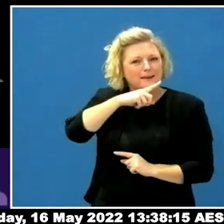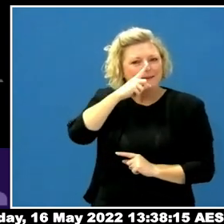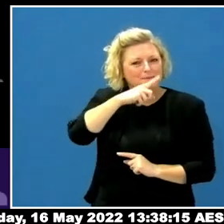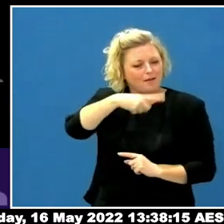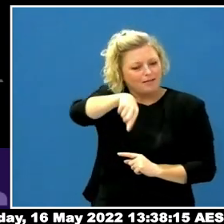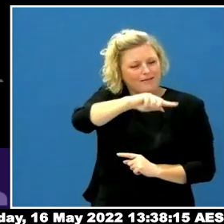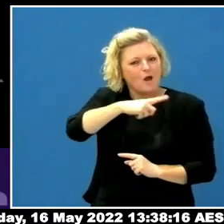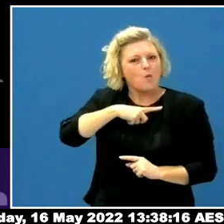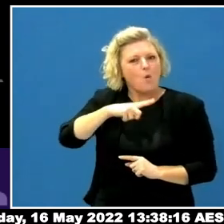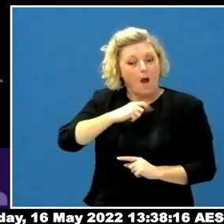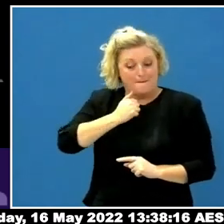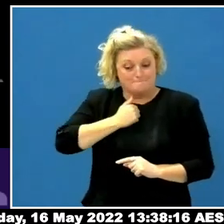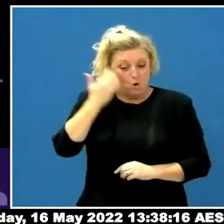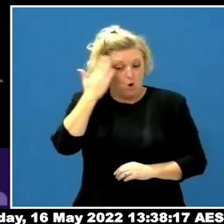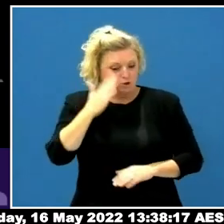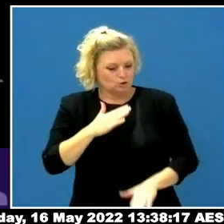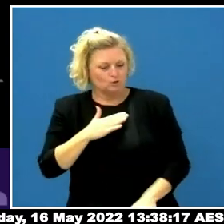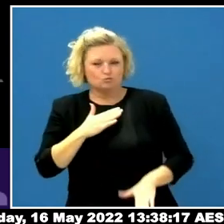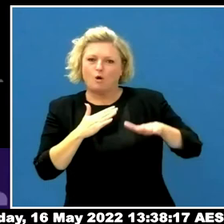So they were passive aggressive.